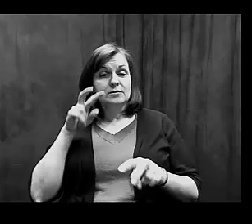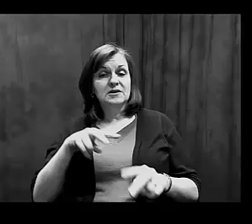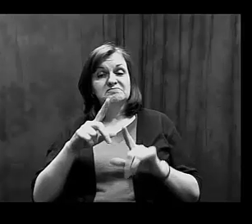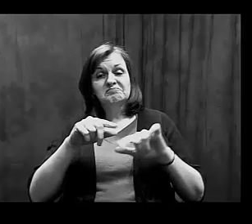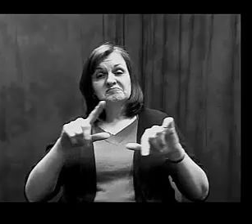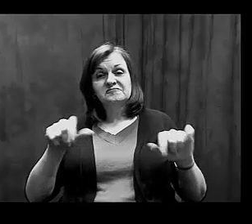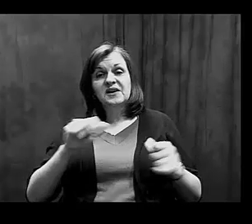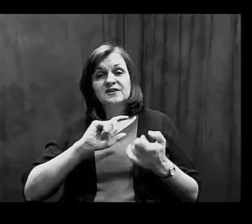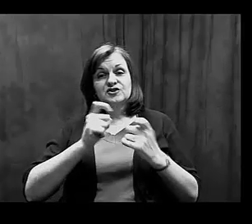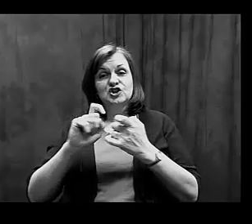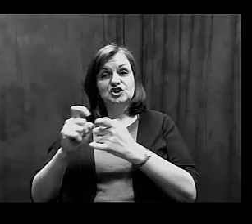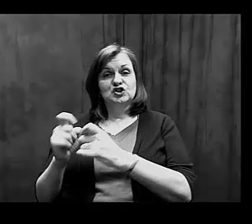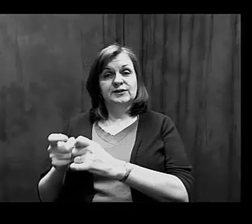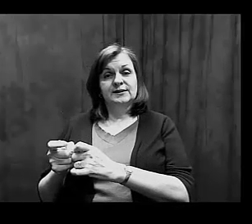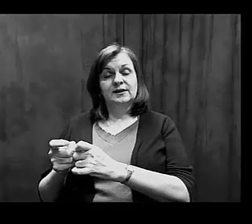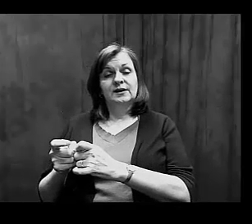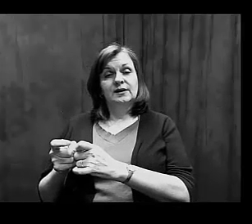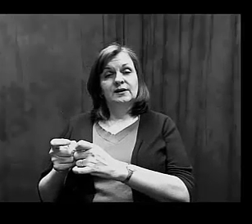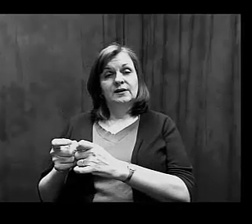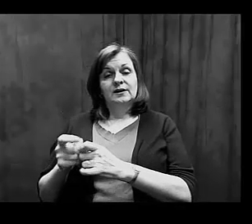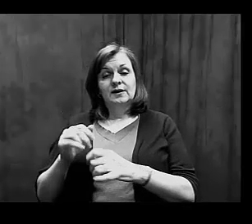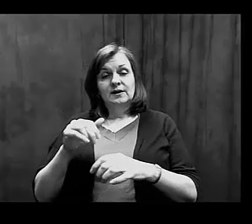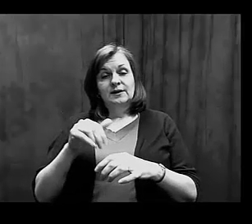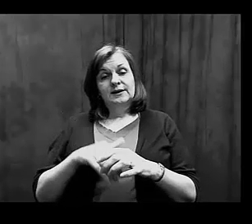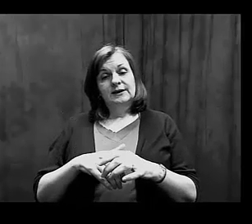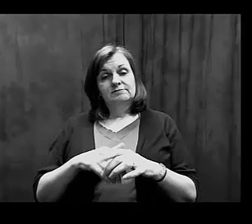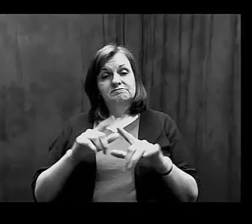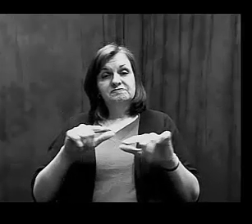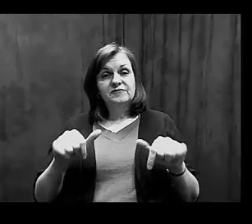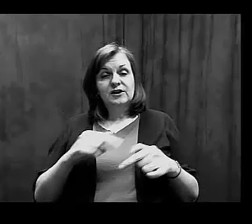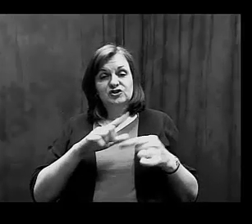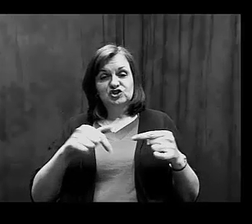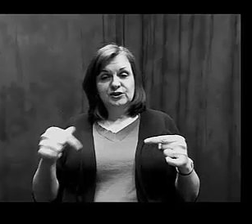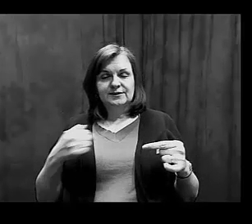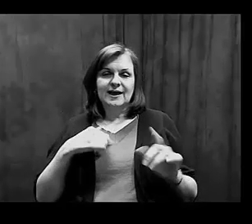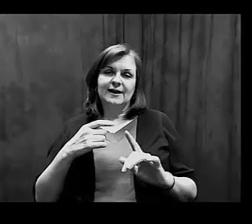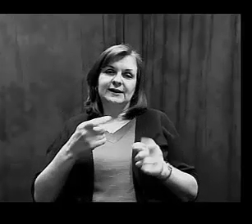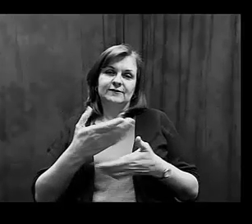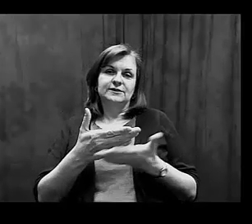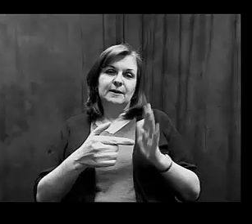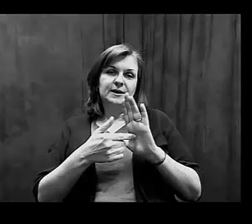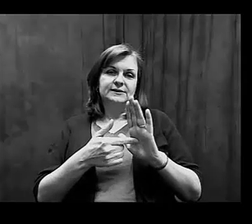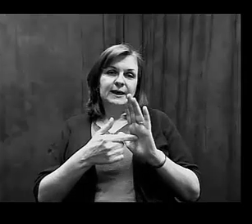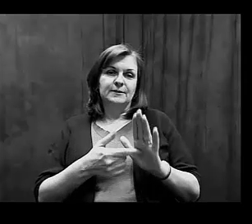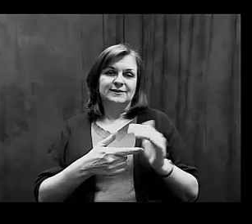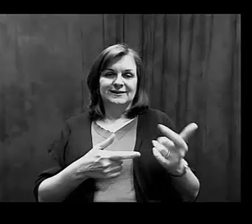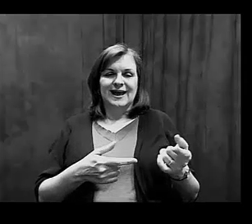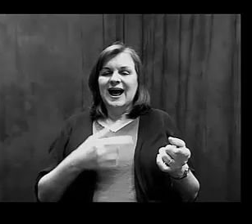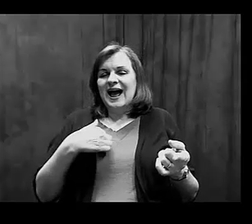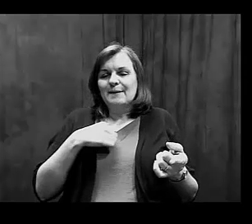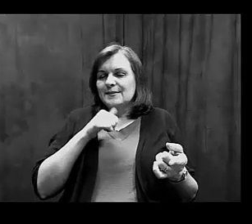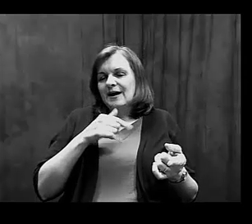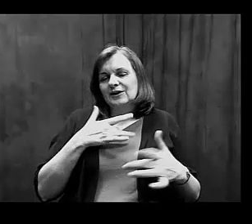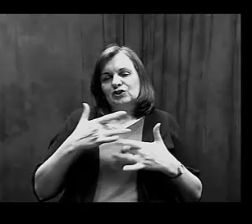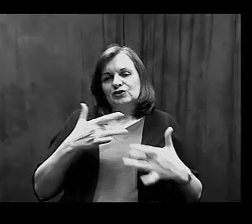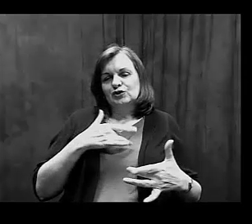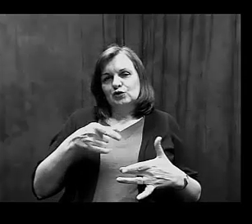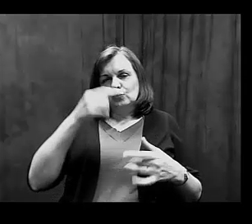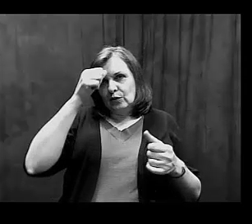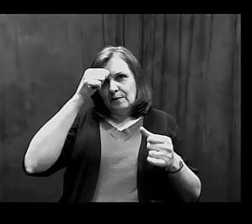in different types of genes -- I give you some examples here I'm not too concerned about you remembering HoX and Hom. some of you may